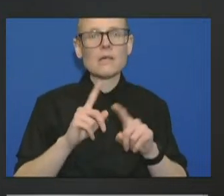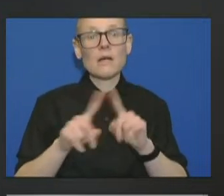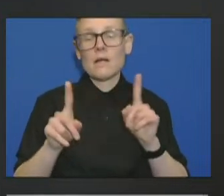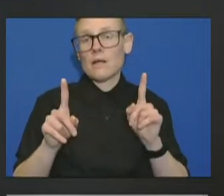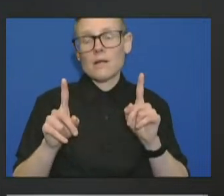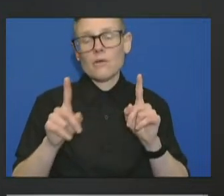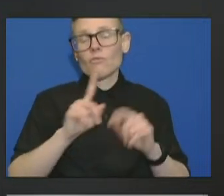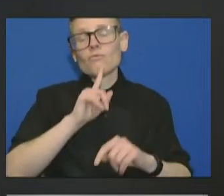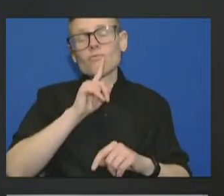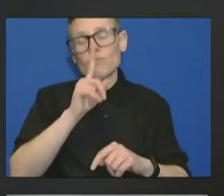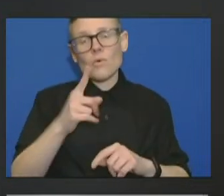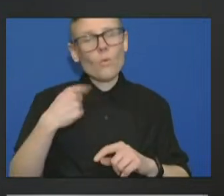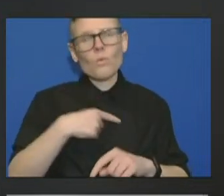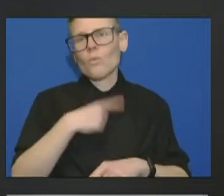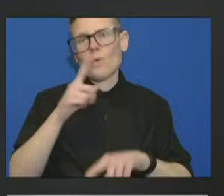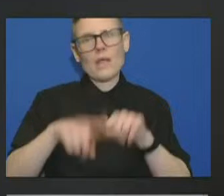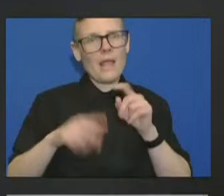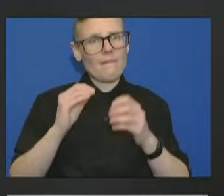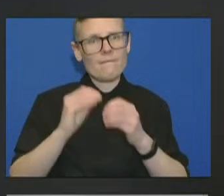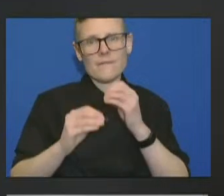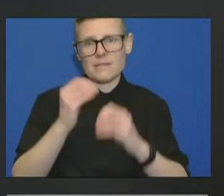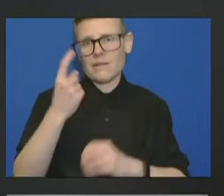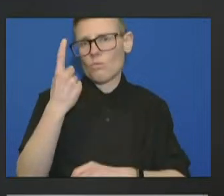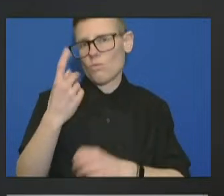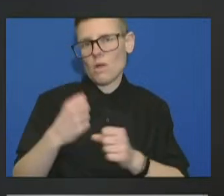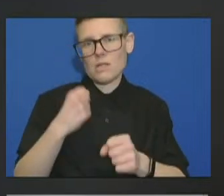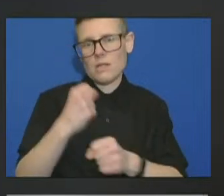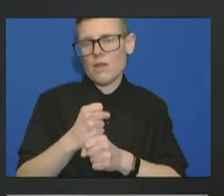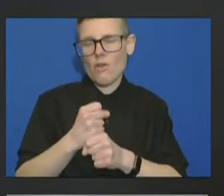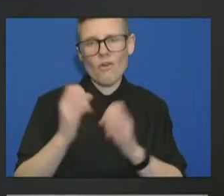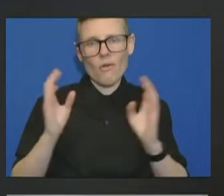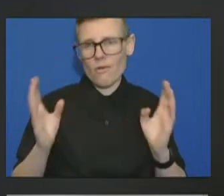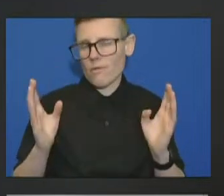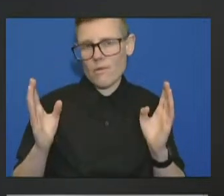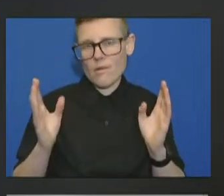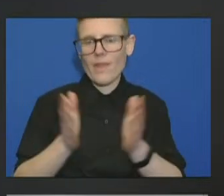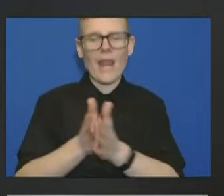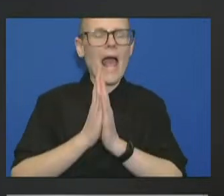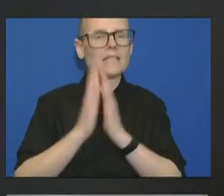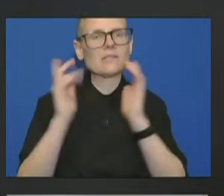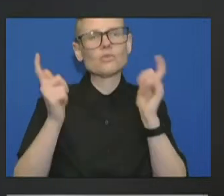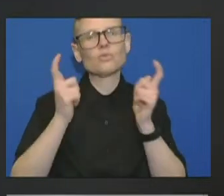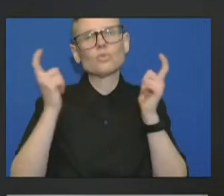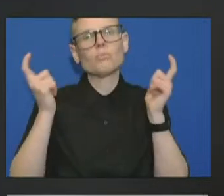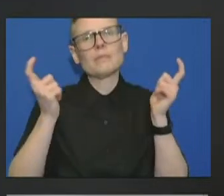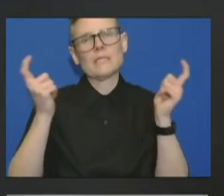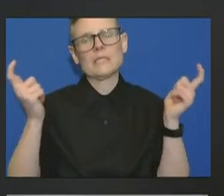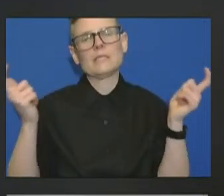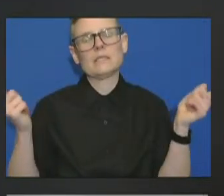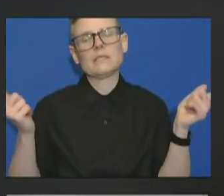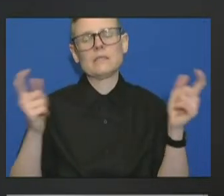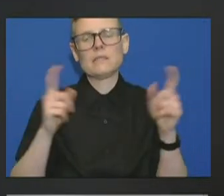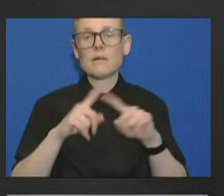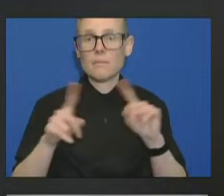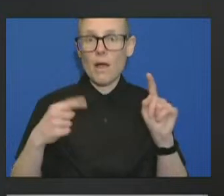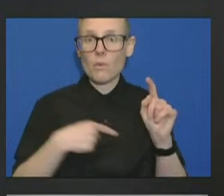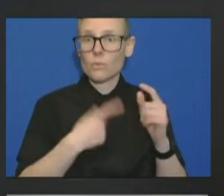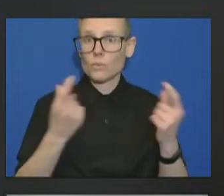up with a plan to fix this, and the reality is, is we won't be able to fix this all in one